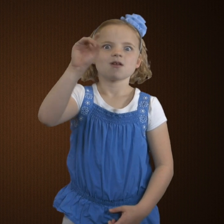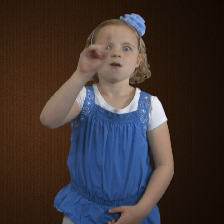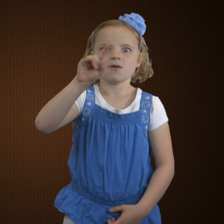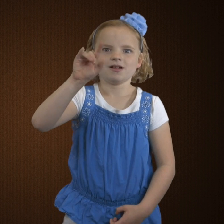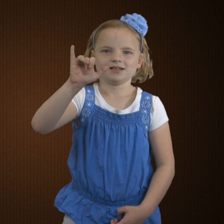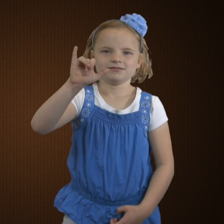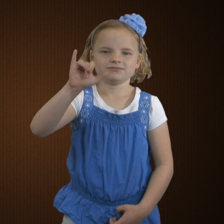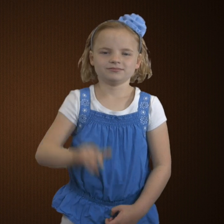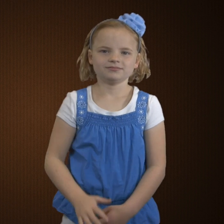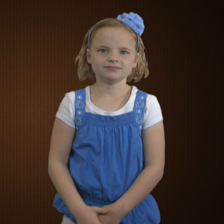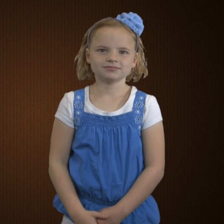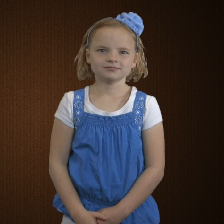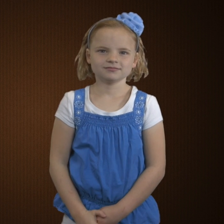Cozy